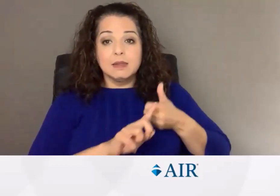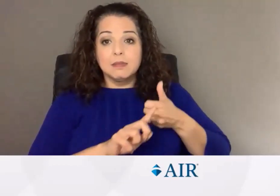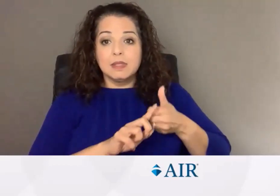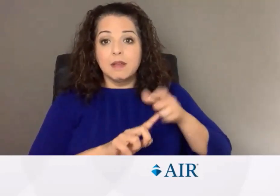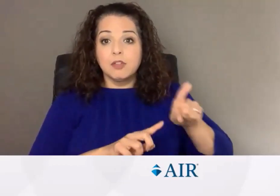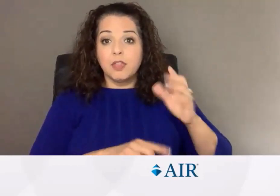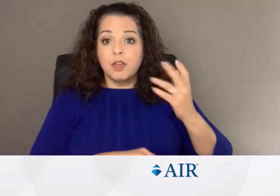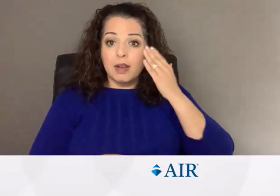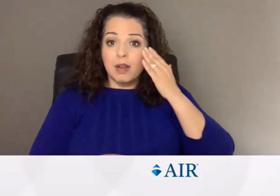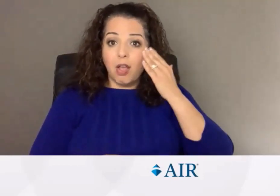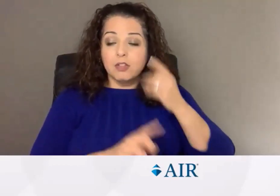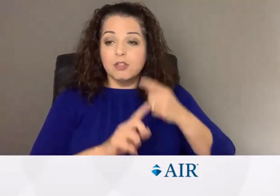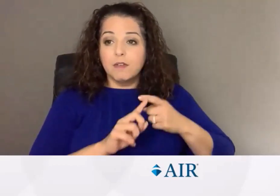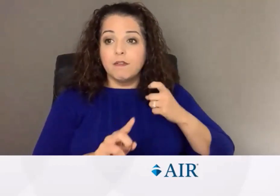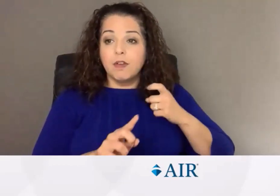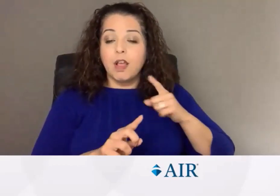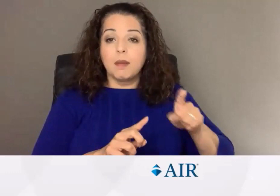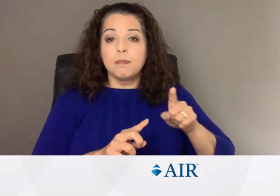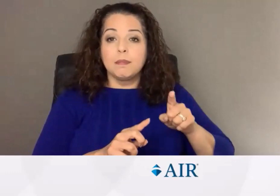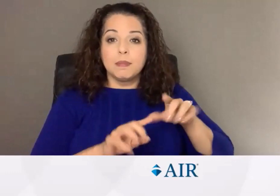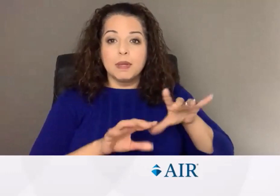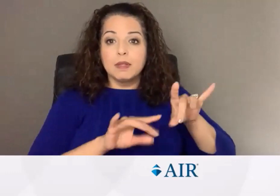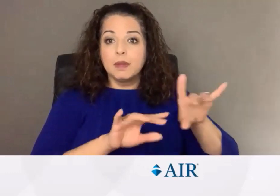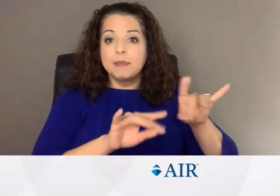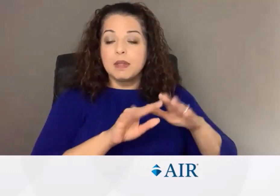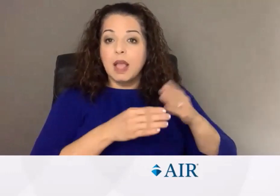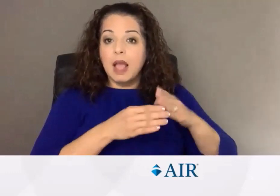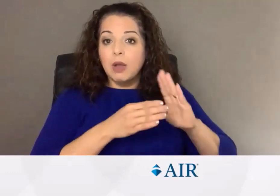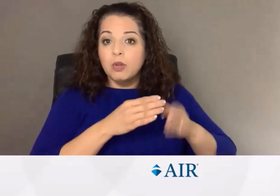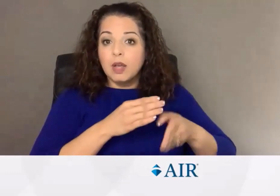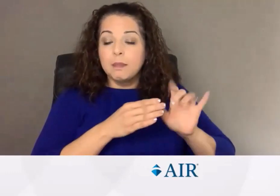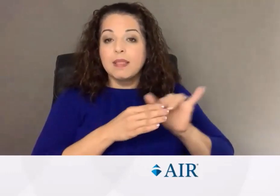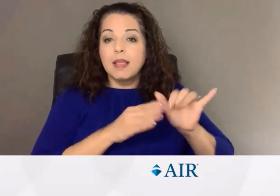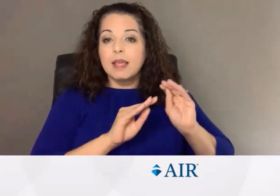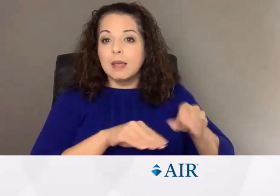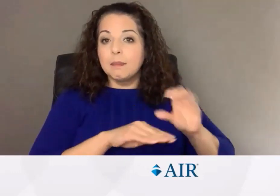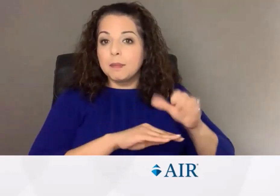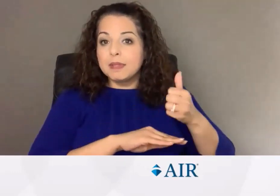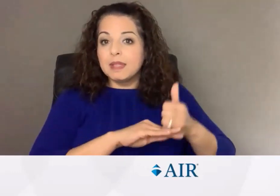translation process outcome, like the implementation outcome itself.